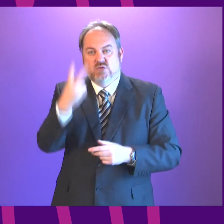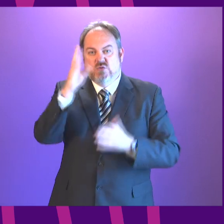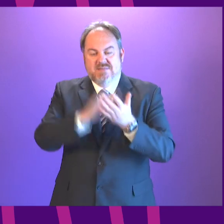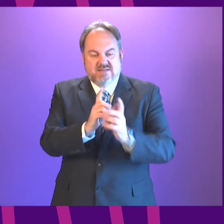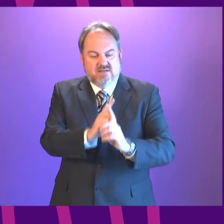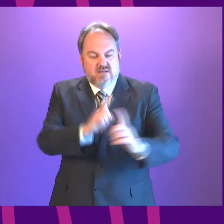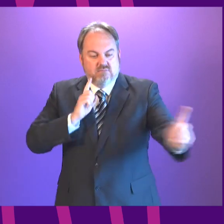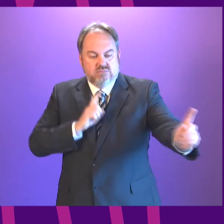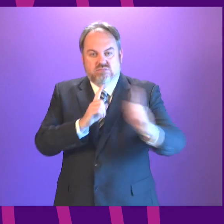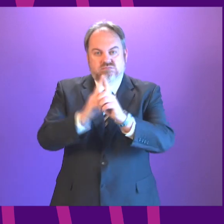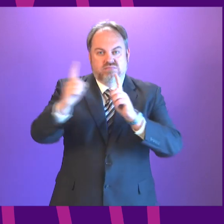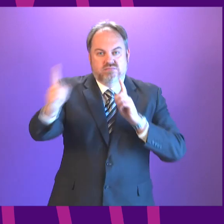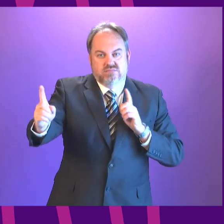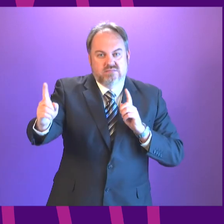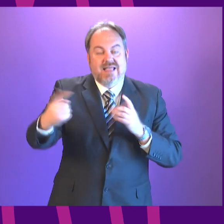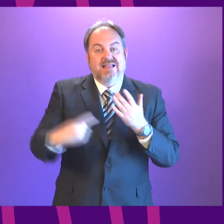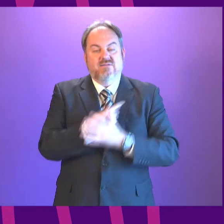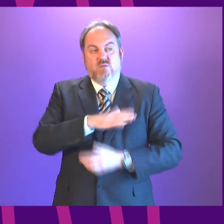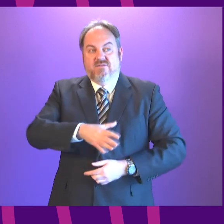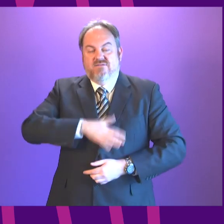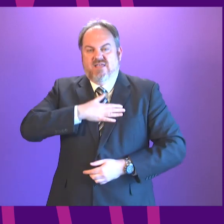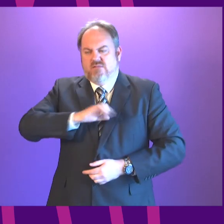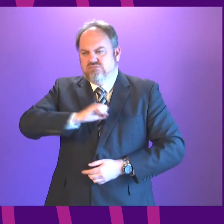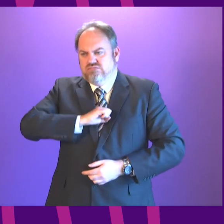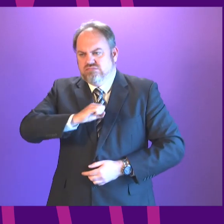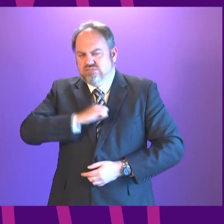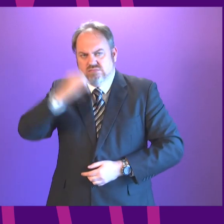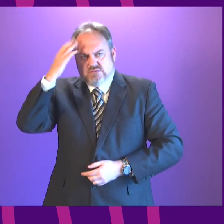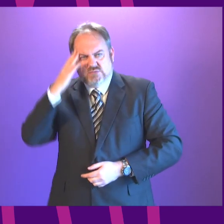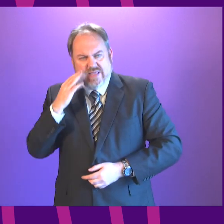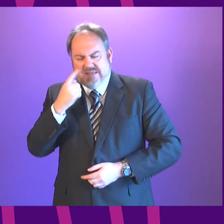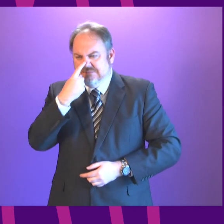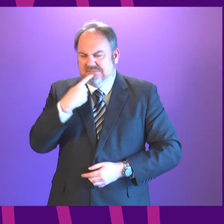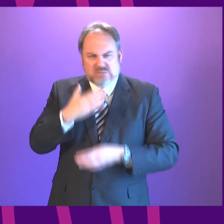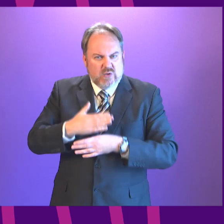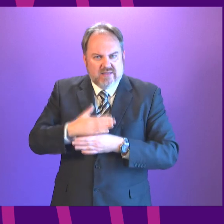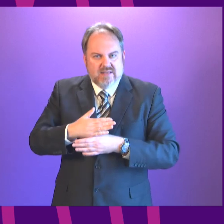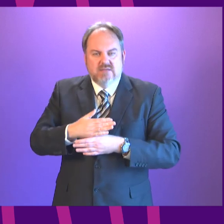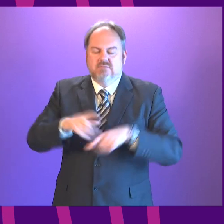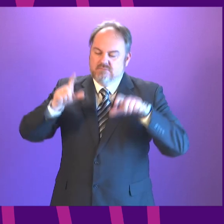from people from other households; and self-isolate and get tested immediately if you have symptoms.